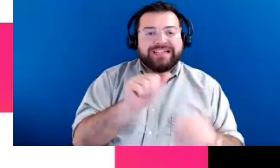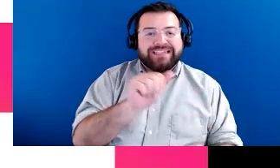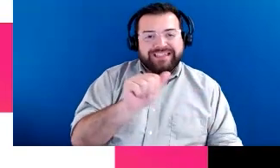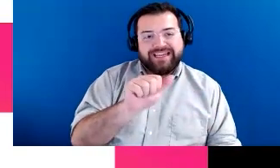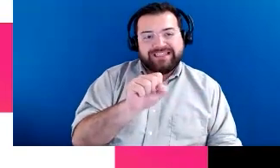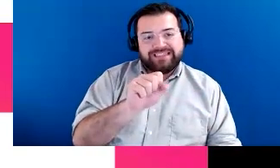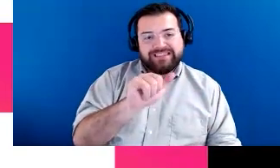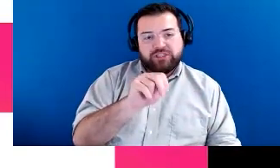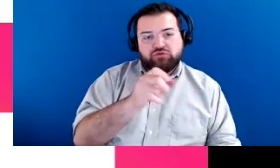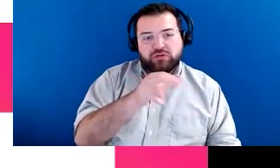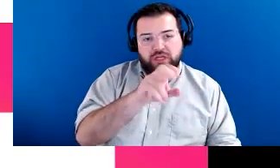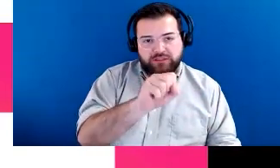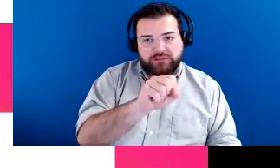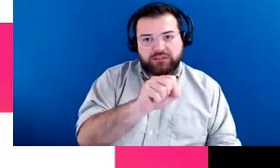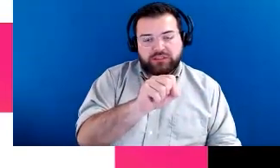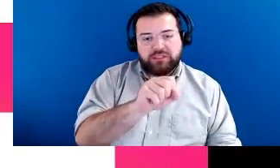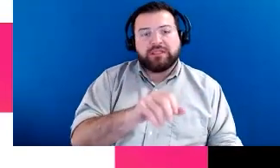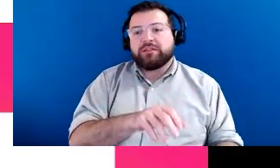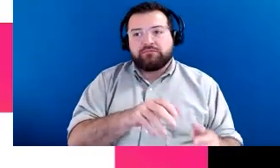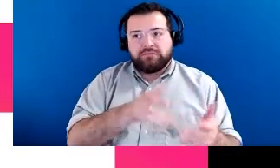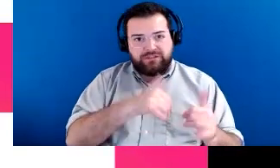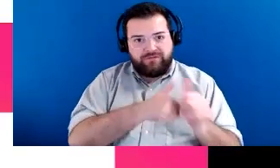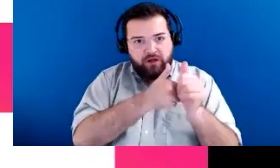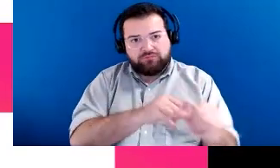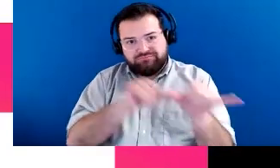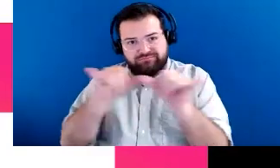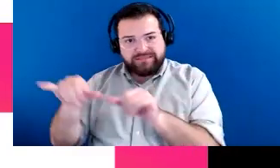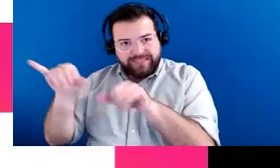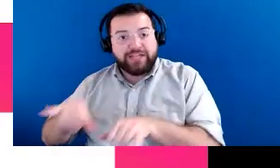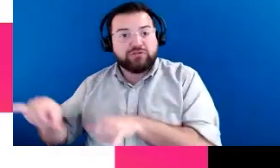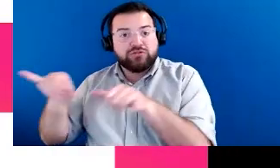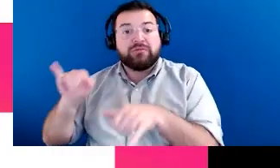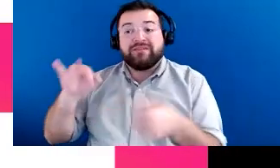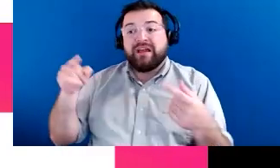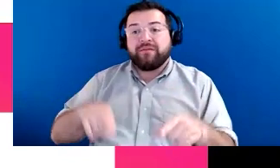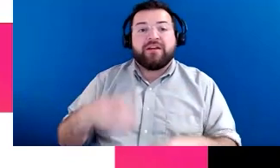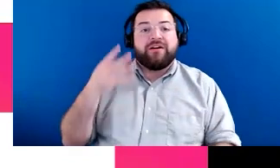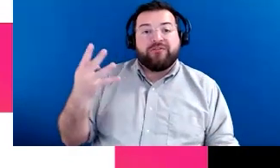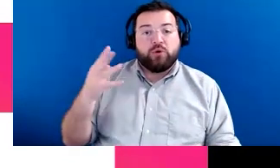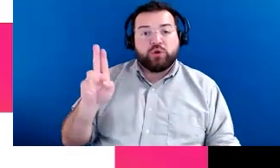So if you, you know, have a four unit class, 50/50,